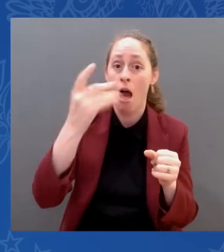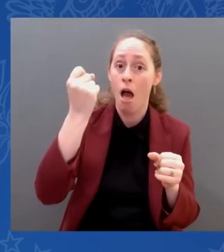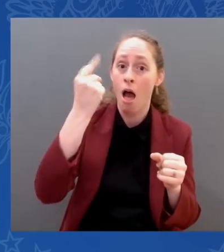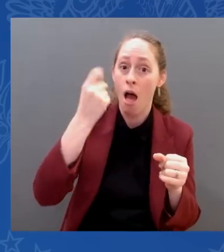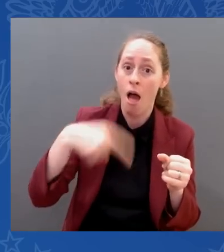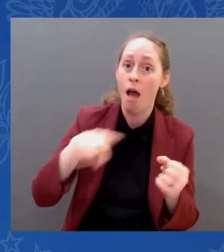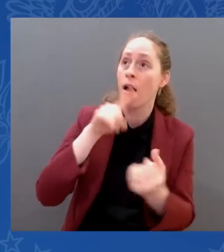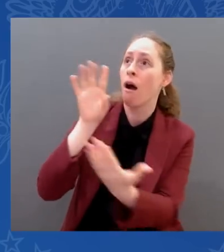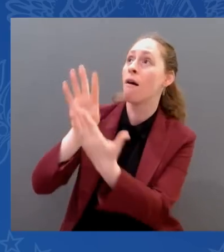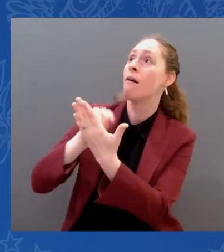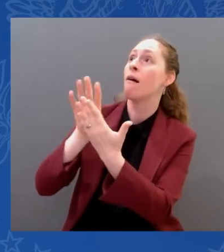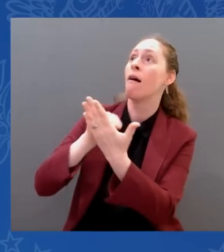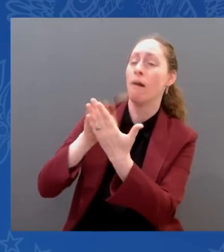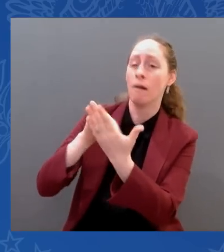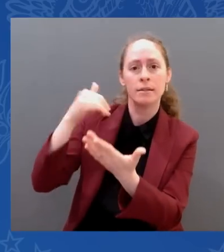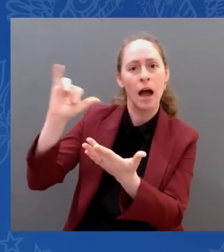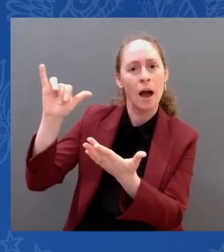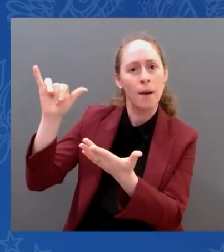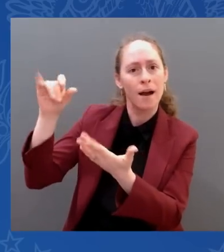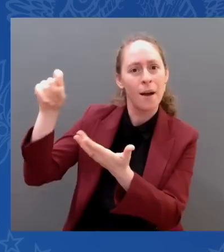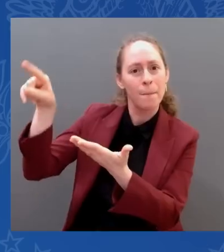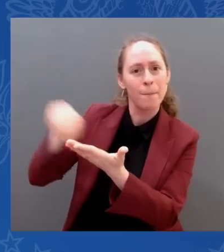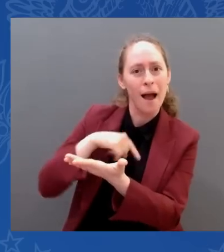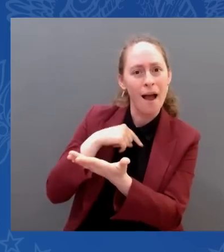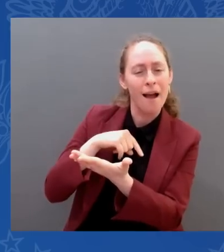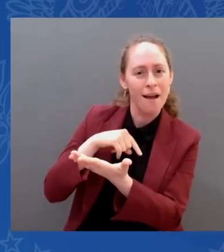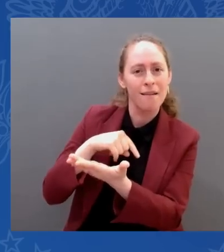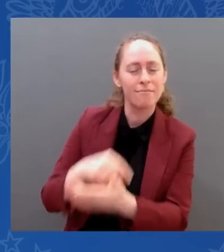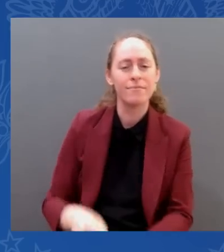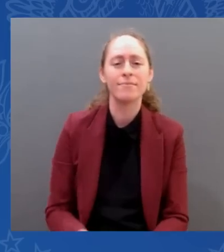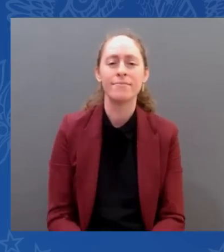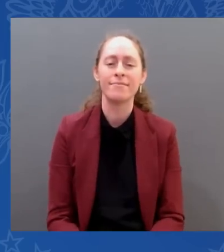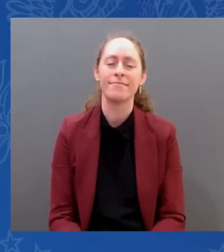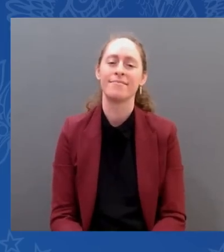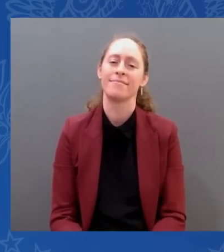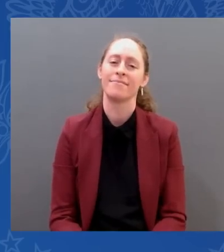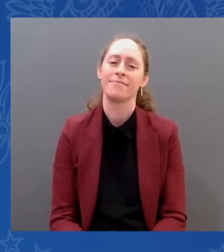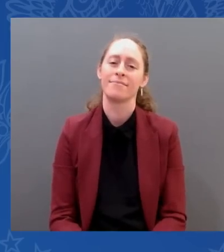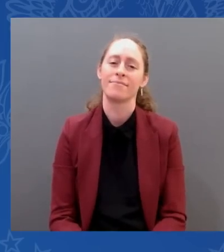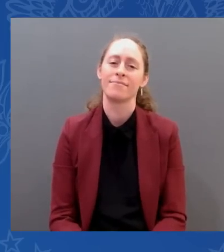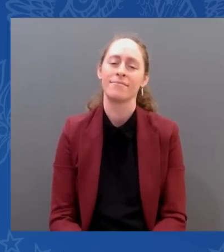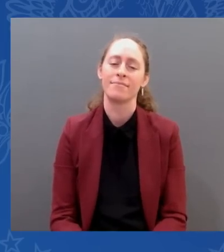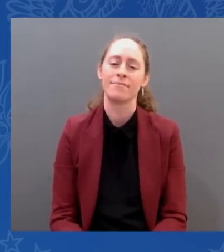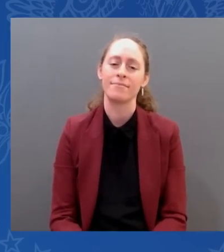We're going to keep at it with a new Super [Supply] Chain Envoy, General Steve Lyons.